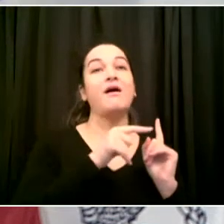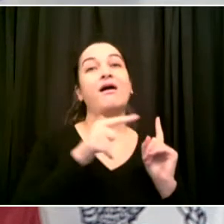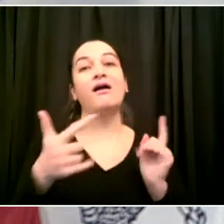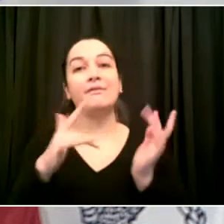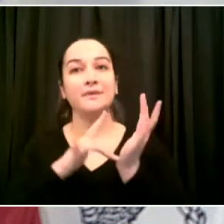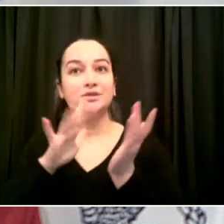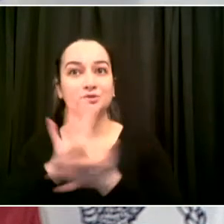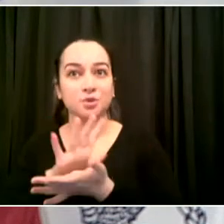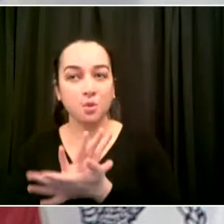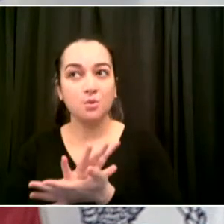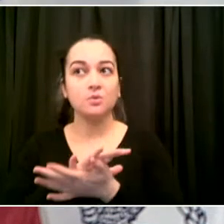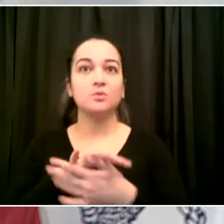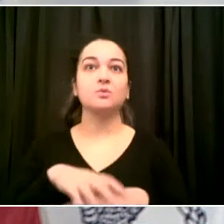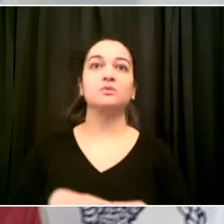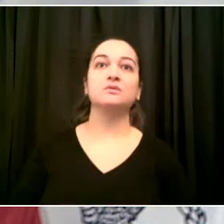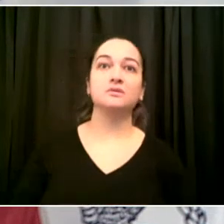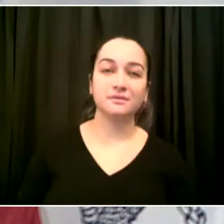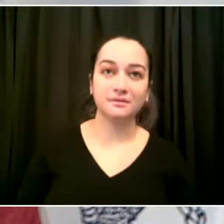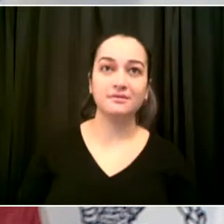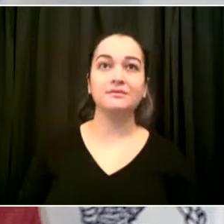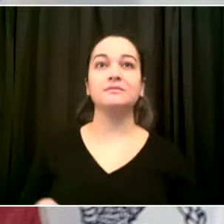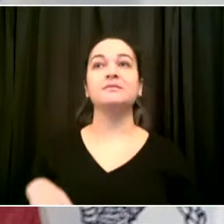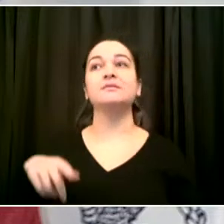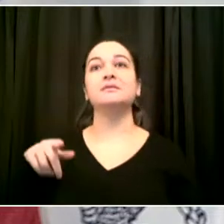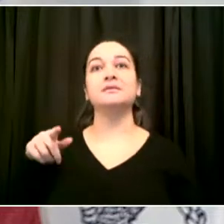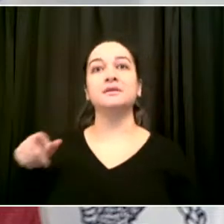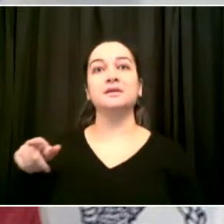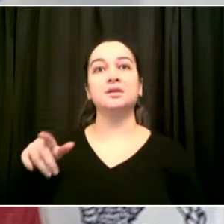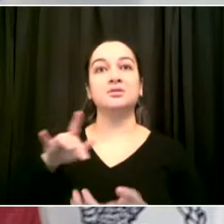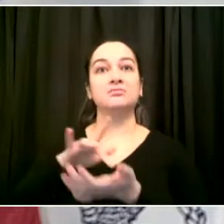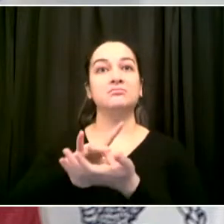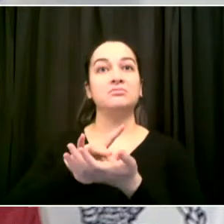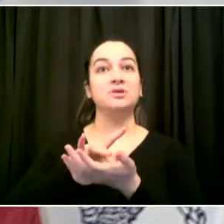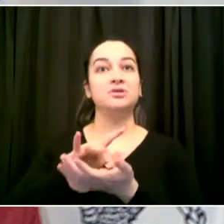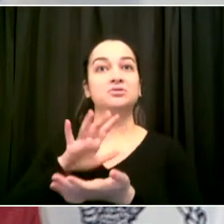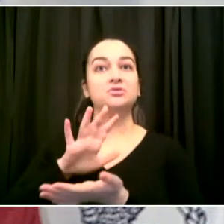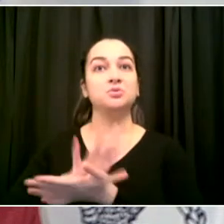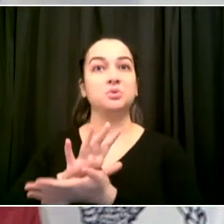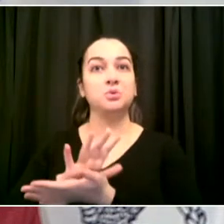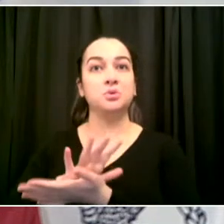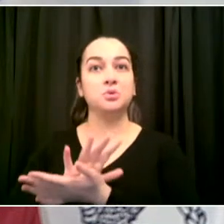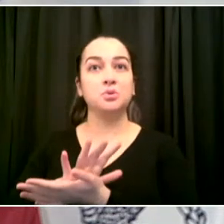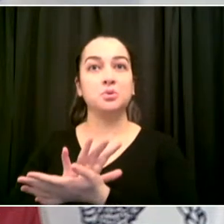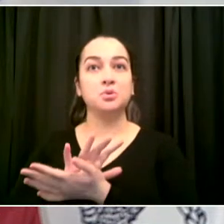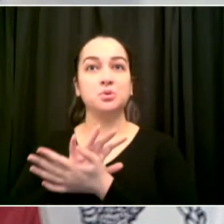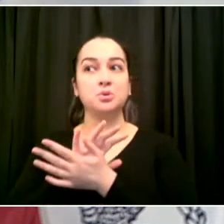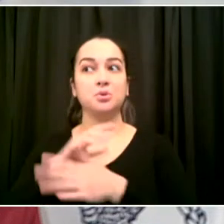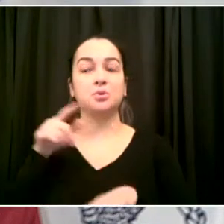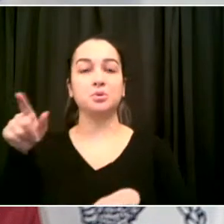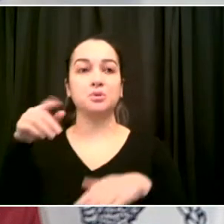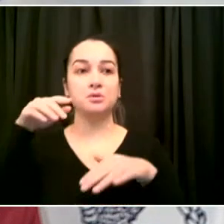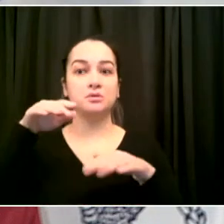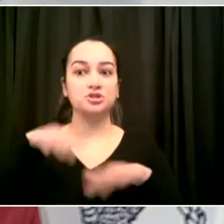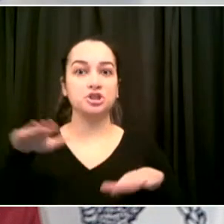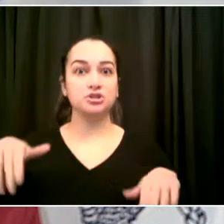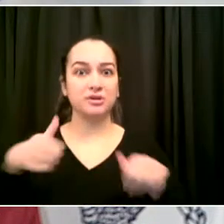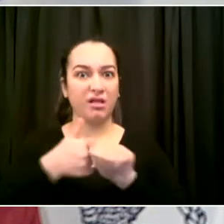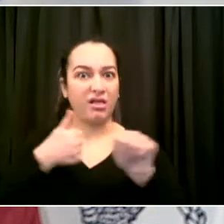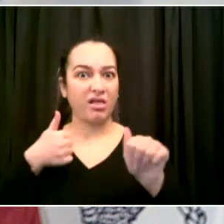CBEAAUSE THEY HAVE BEEN OUT OF THESE BUILILIDNGNGS IS THERE ANY EFEFFORTRTTO GAIN